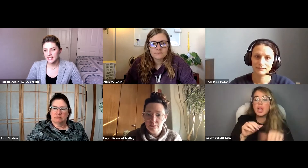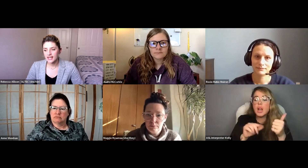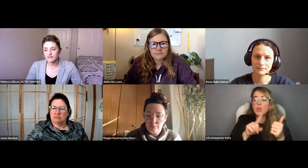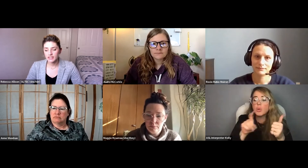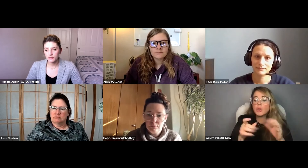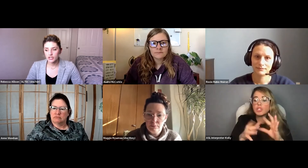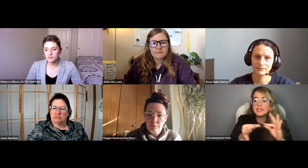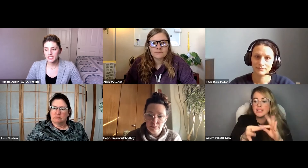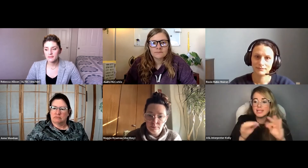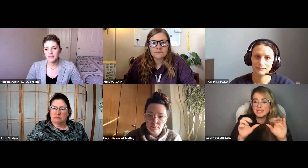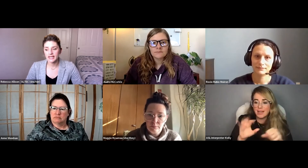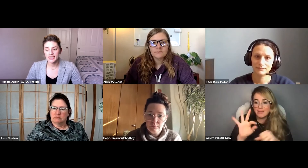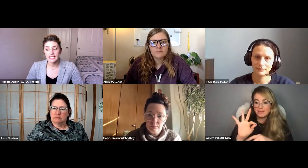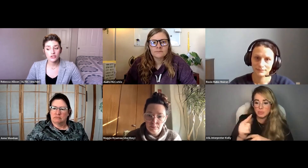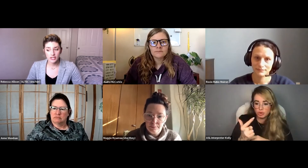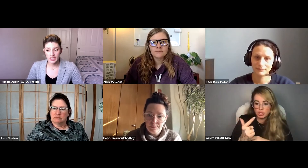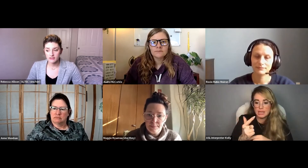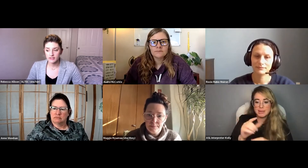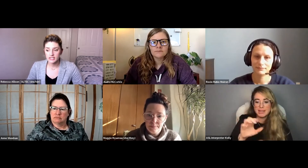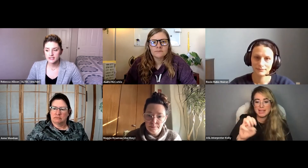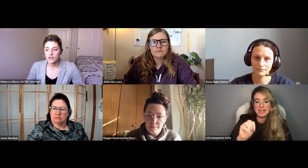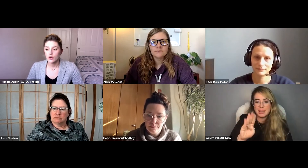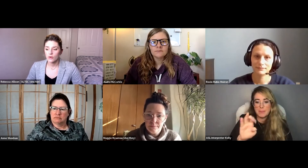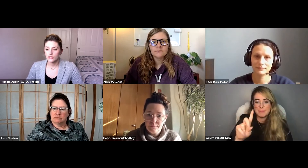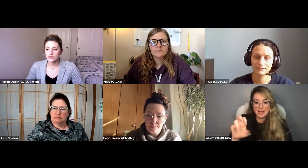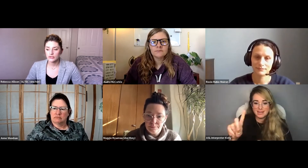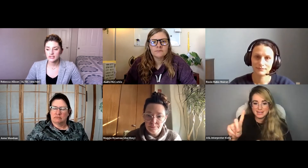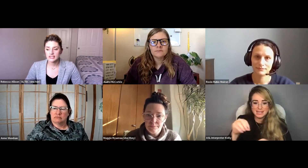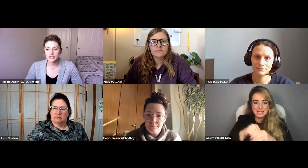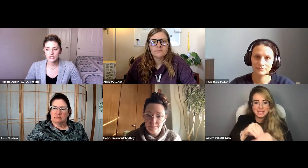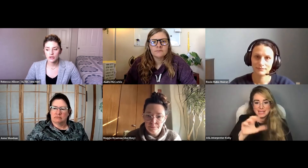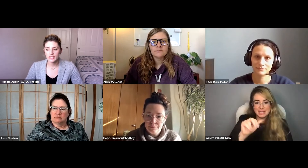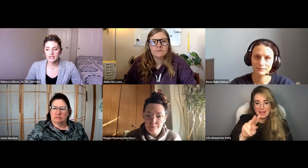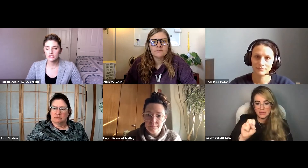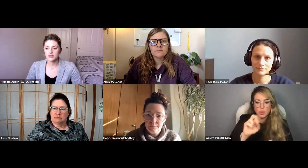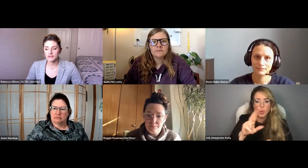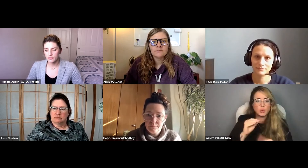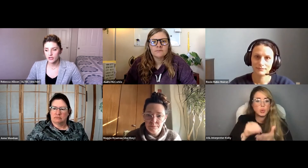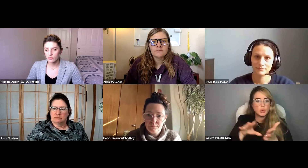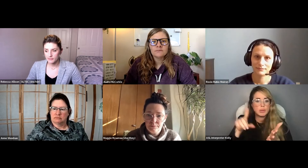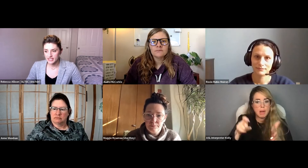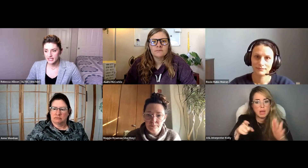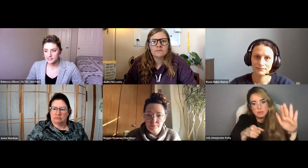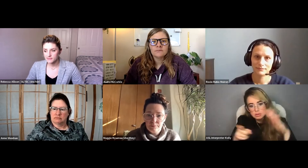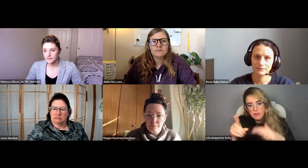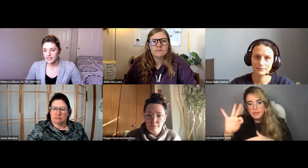"Can Flipgrid be embedded into Canvas or do students need to go into the Flipgrid website.